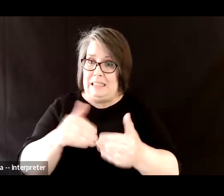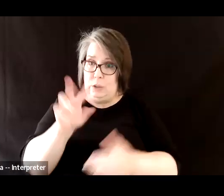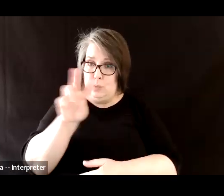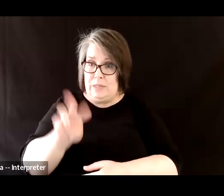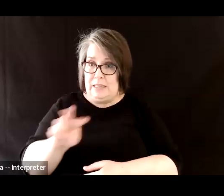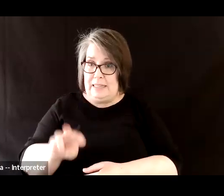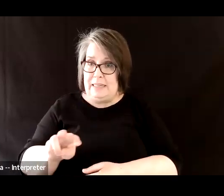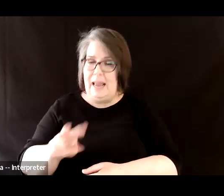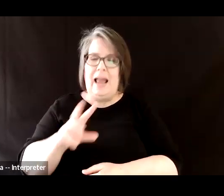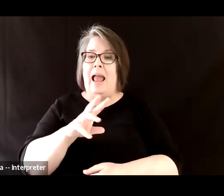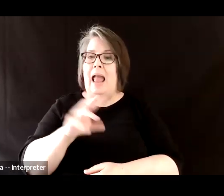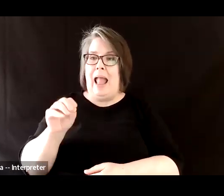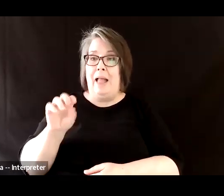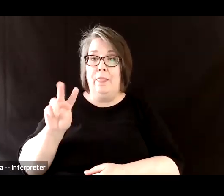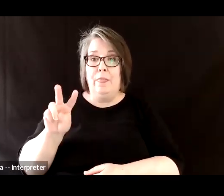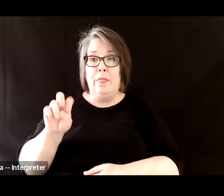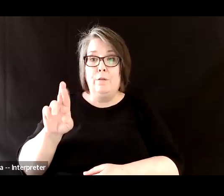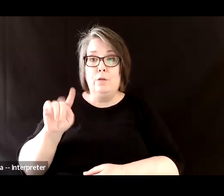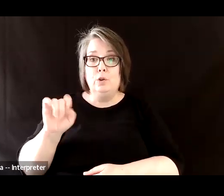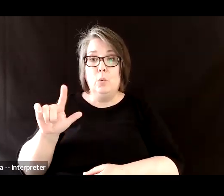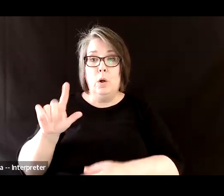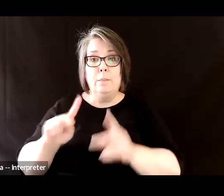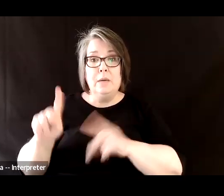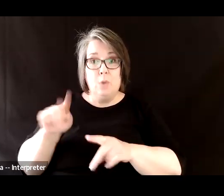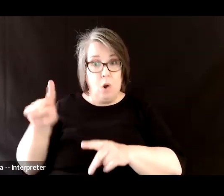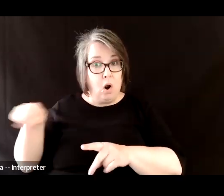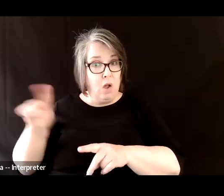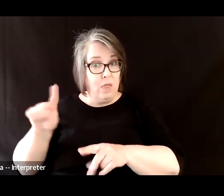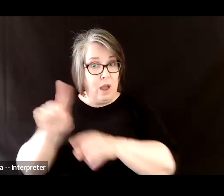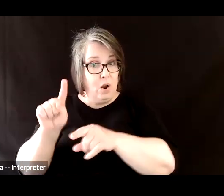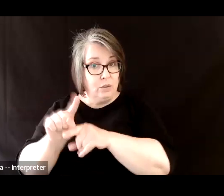And all your virtual folks also able to see all of that content?